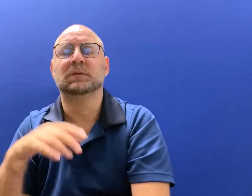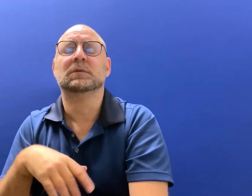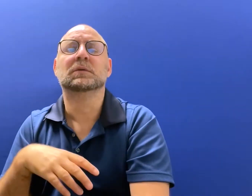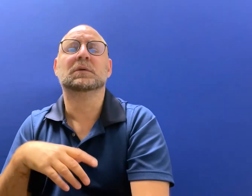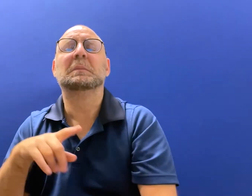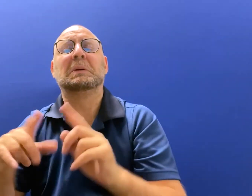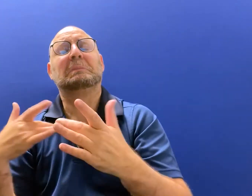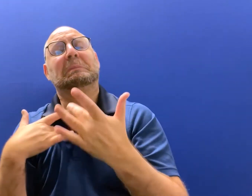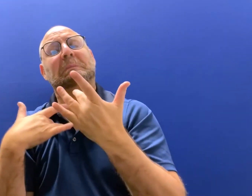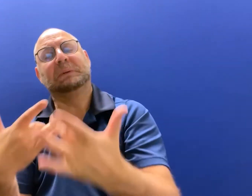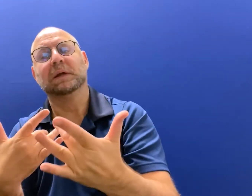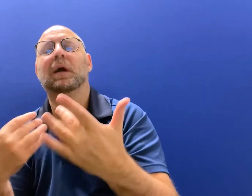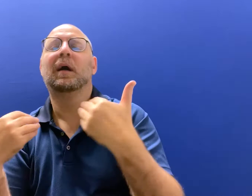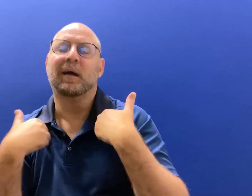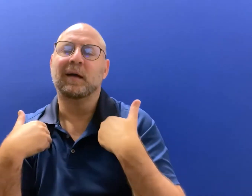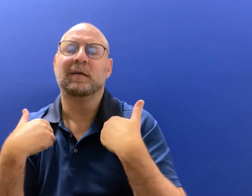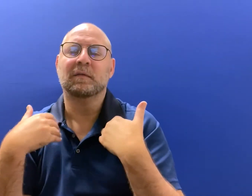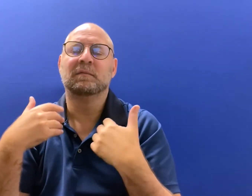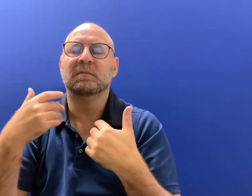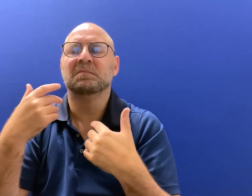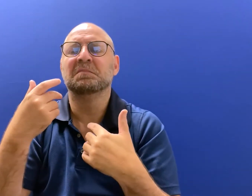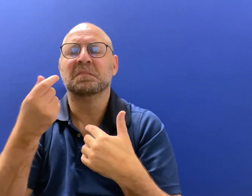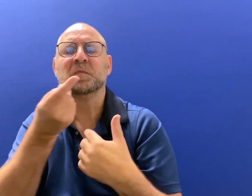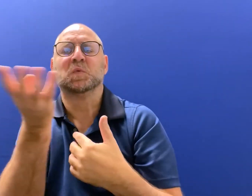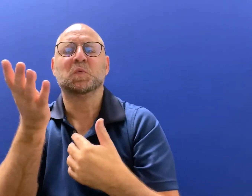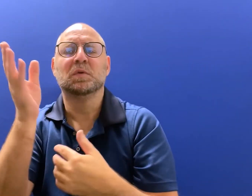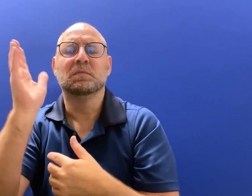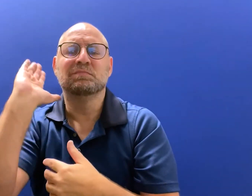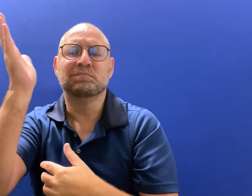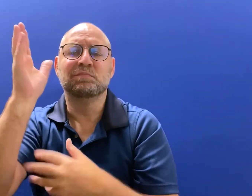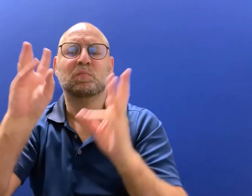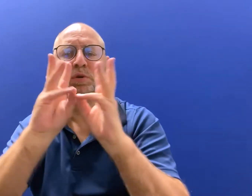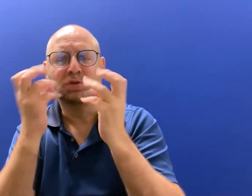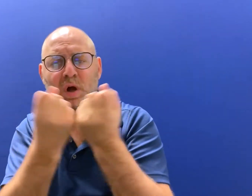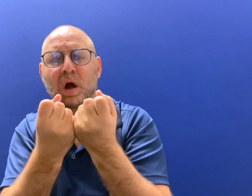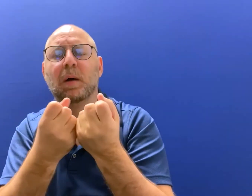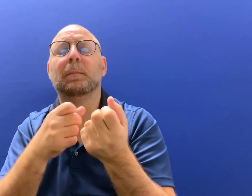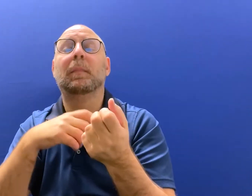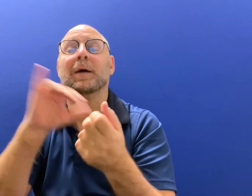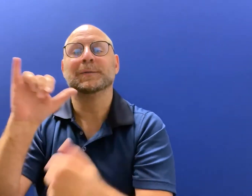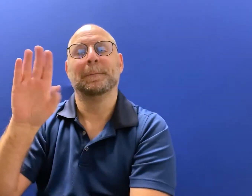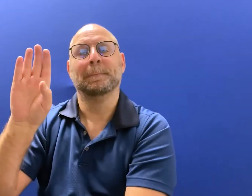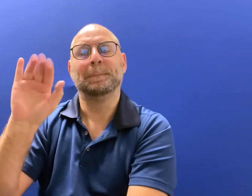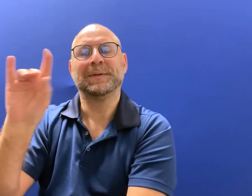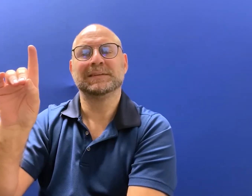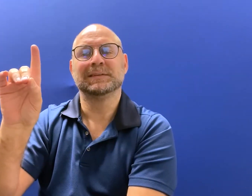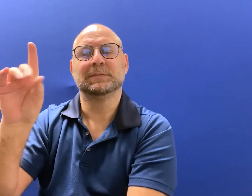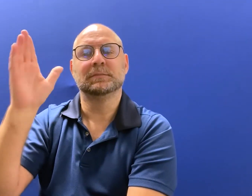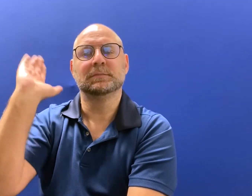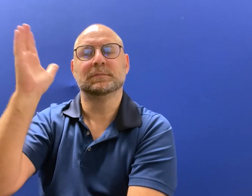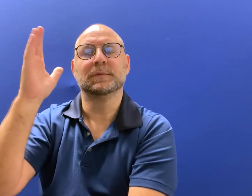Typically there are workshops and also we have biddings